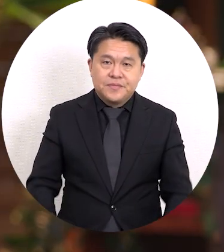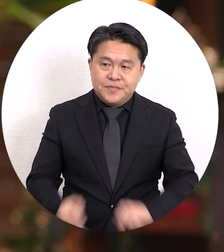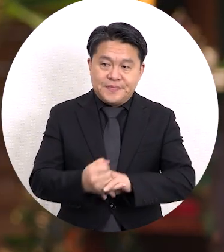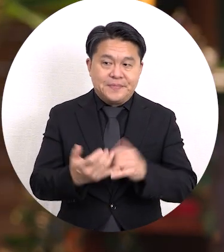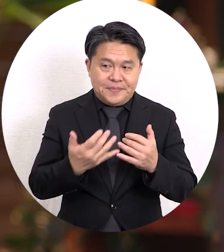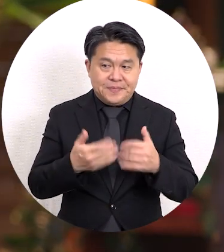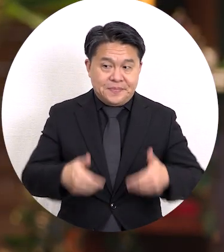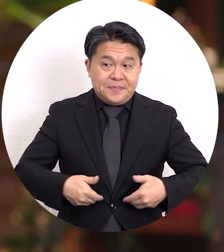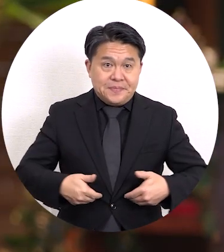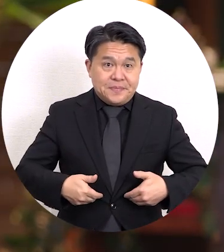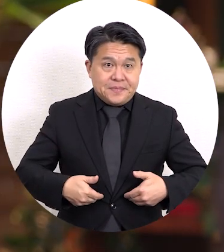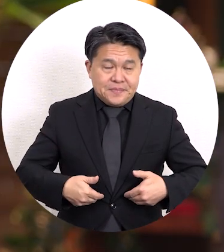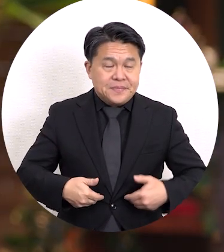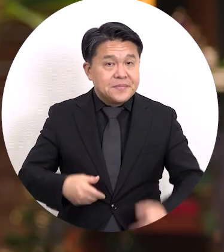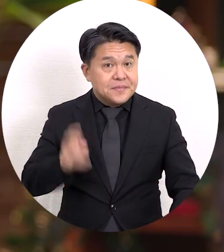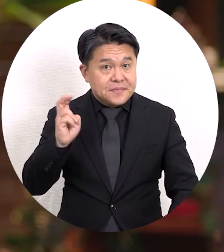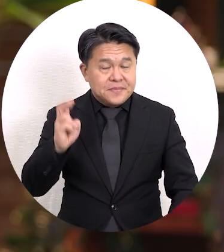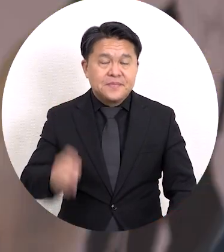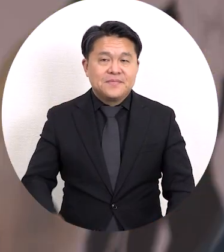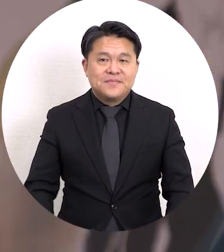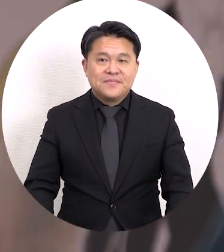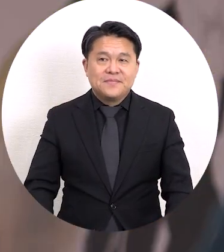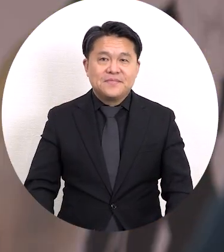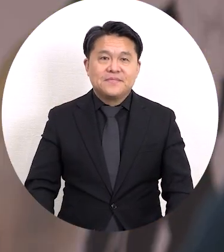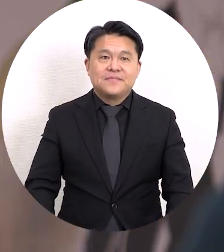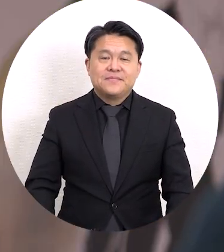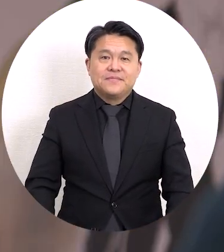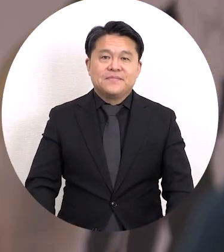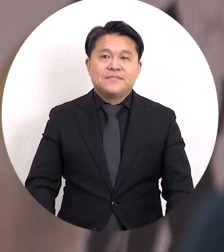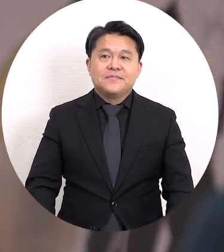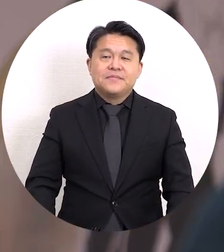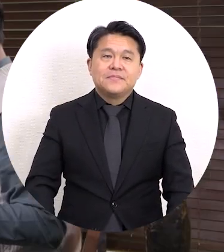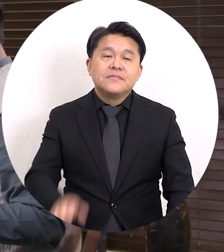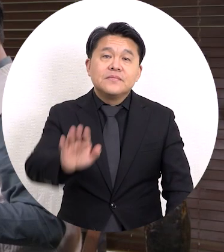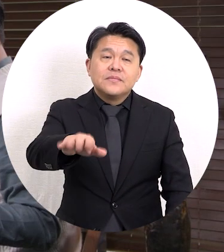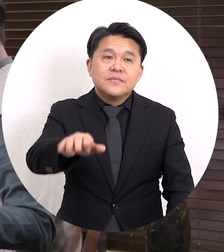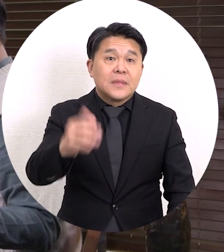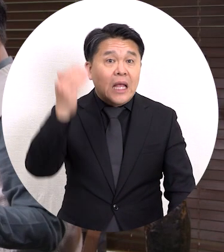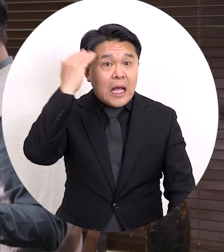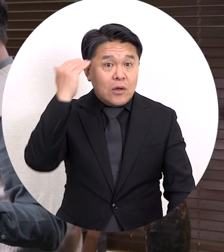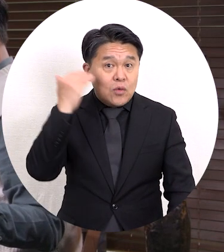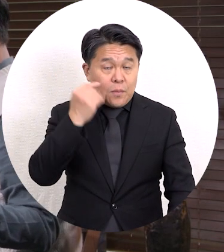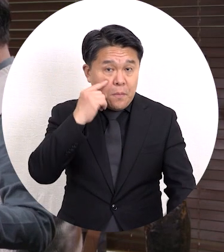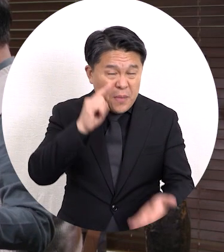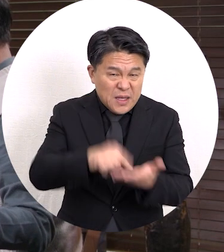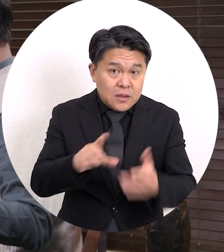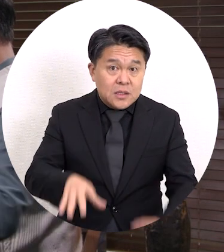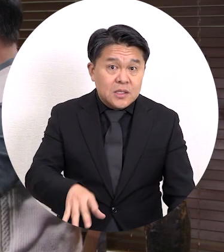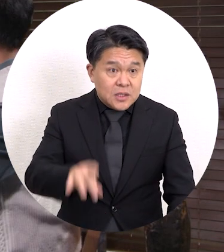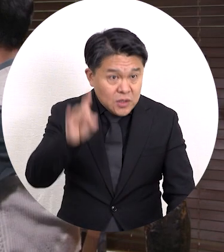when discussing music, I believe. So, could the earliest musical instrument discovered in Korea